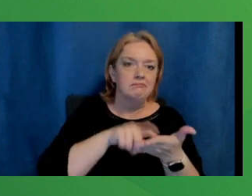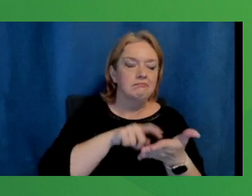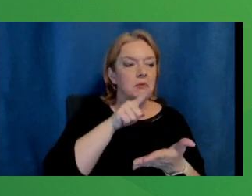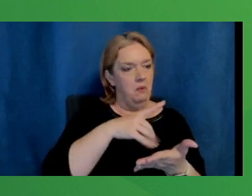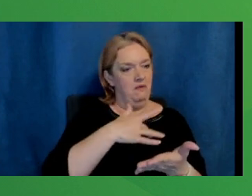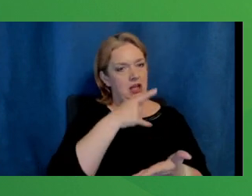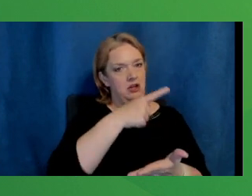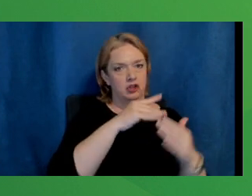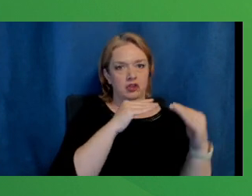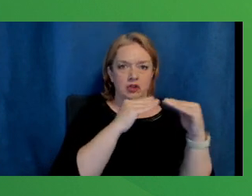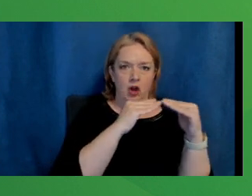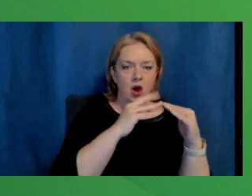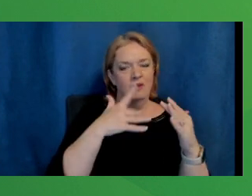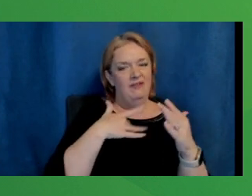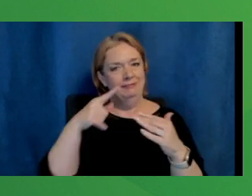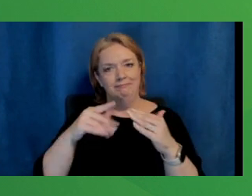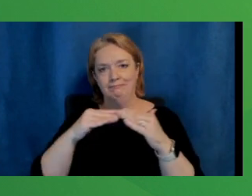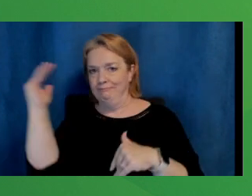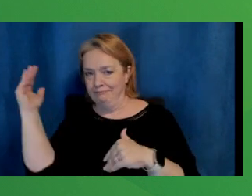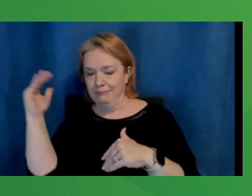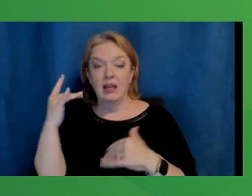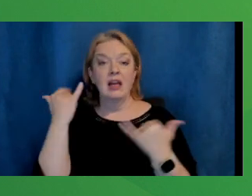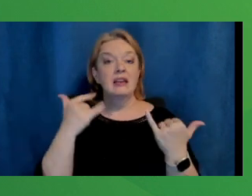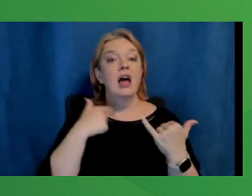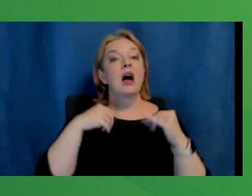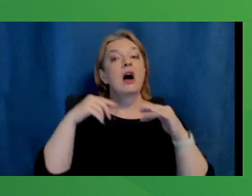environment looks like and what an unhealthy environment looks like. So, these are four